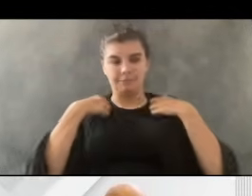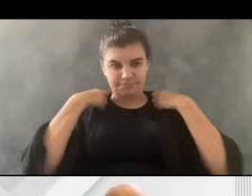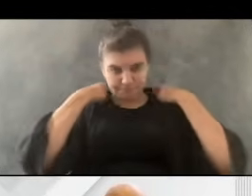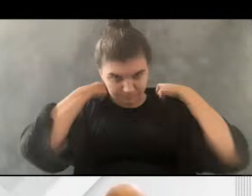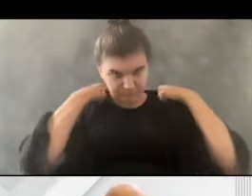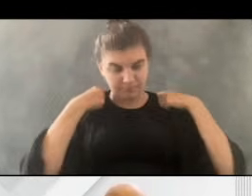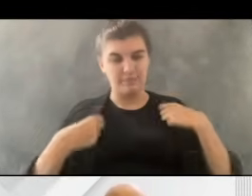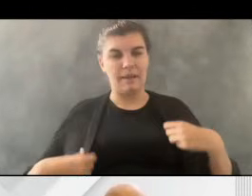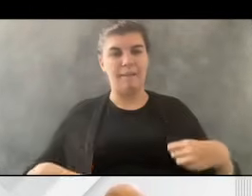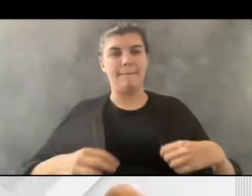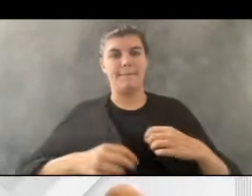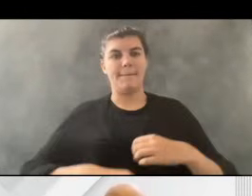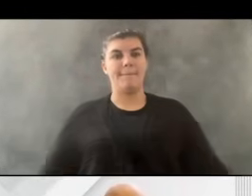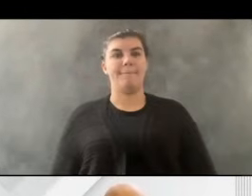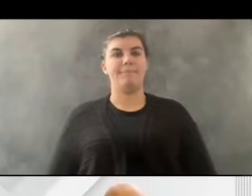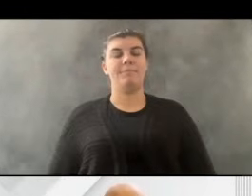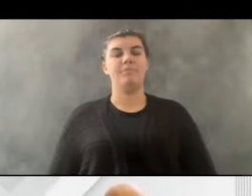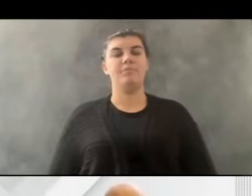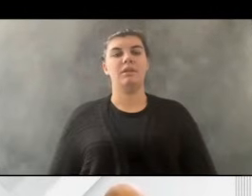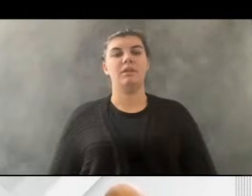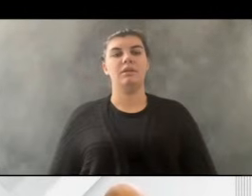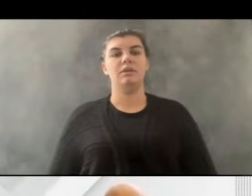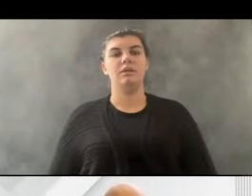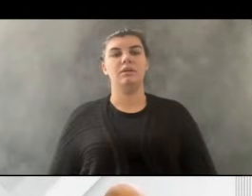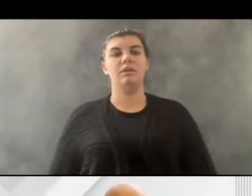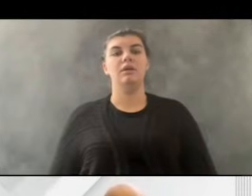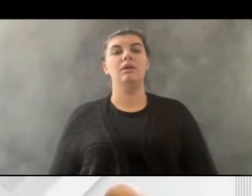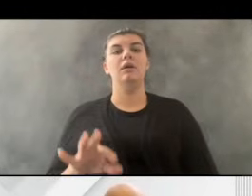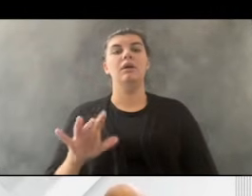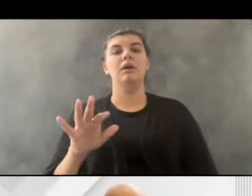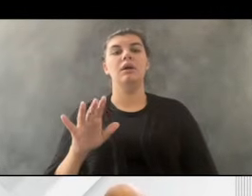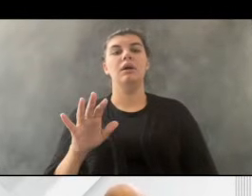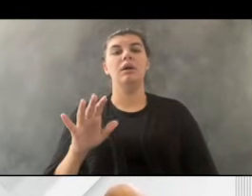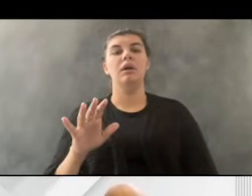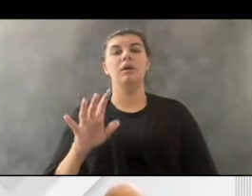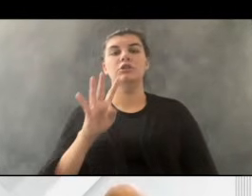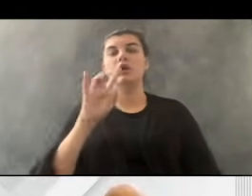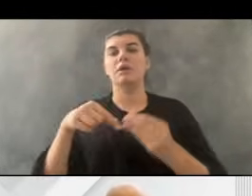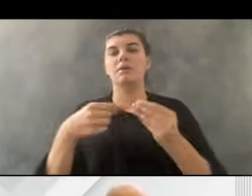So let's go into ramps: R407.